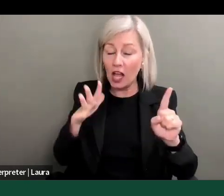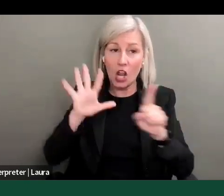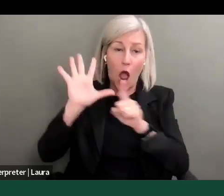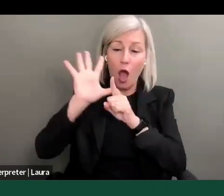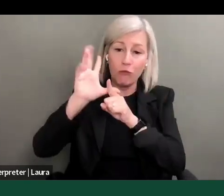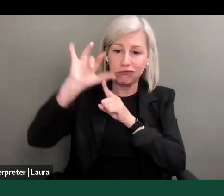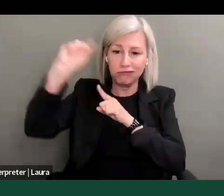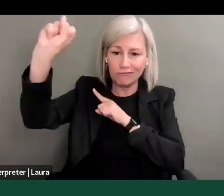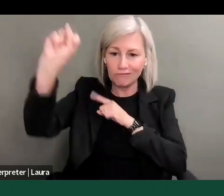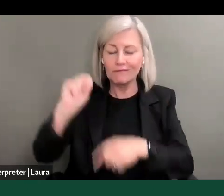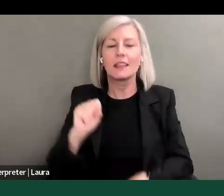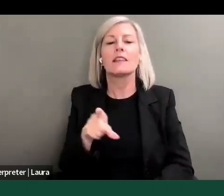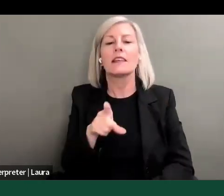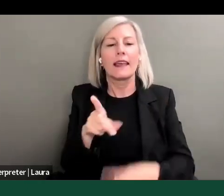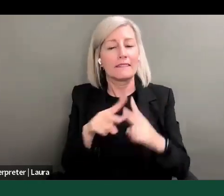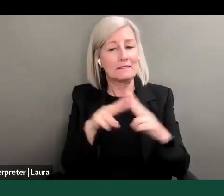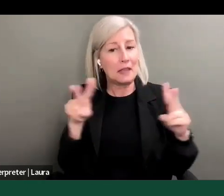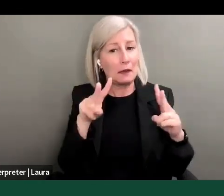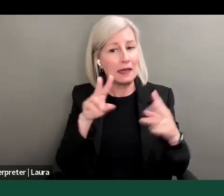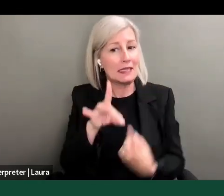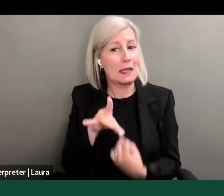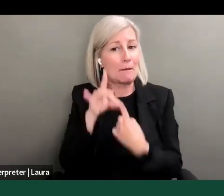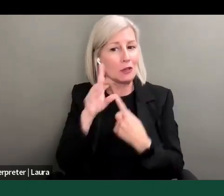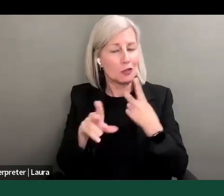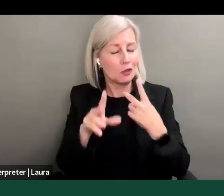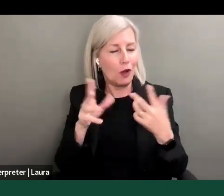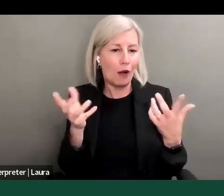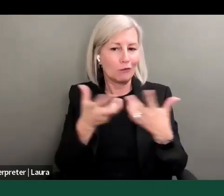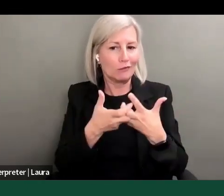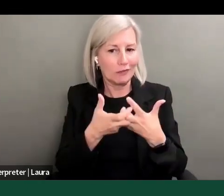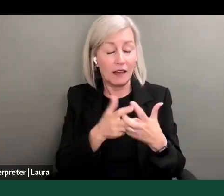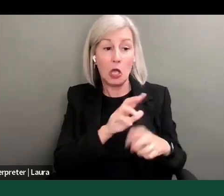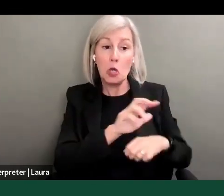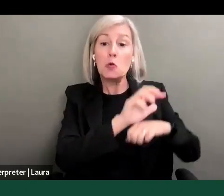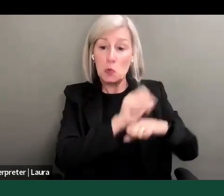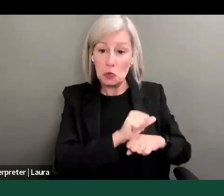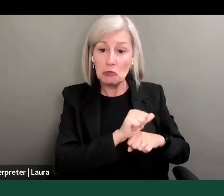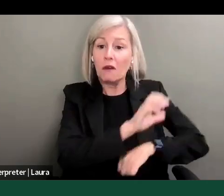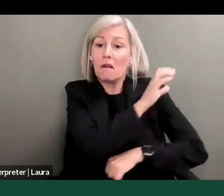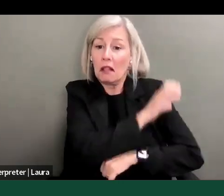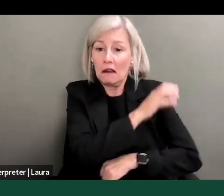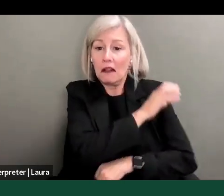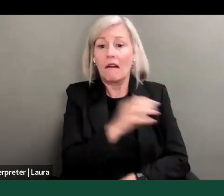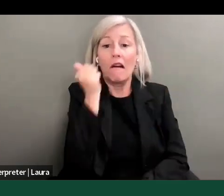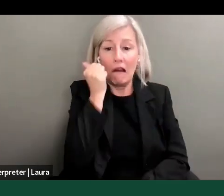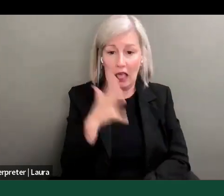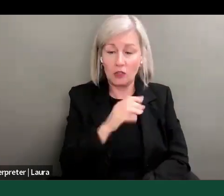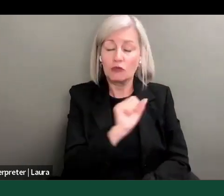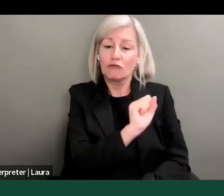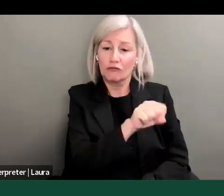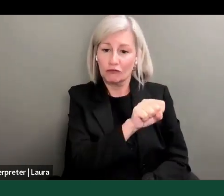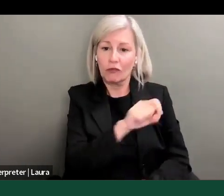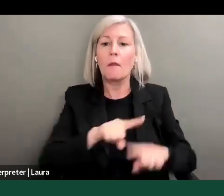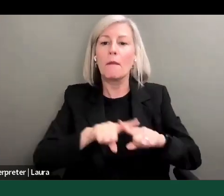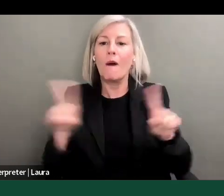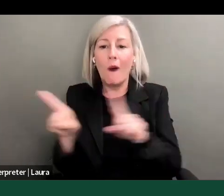He's a very special combination of a traditional clinical audiologist but also has been